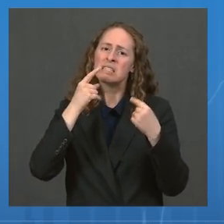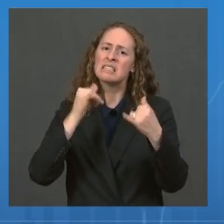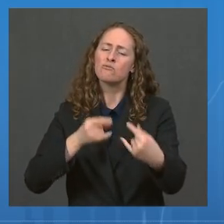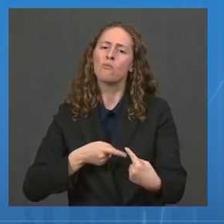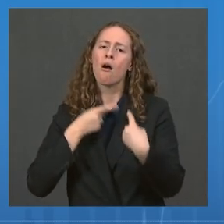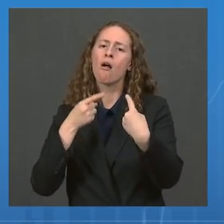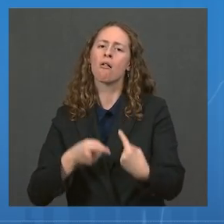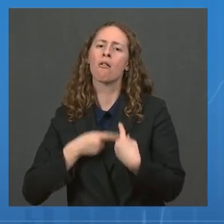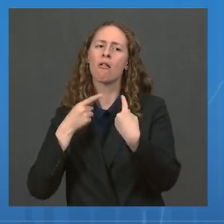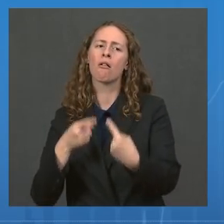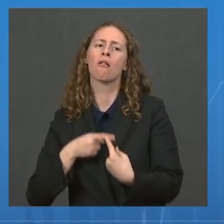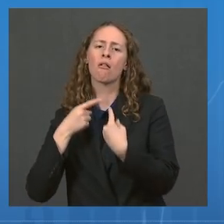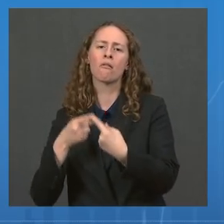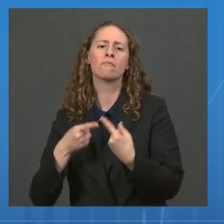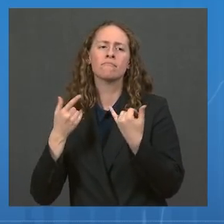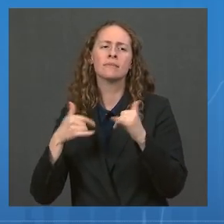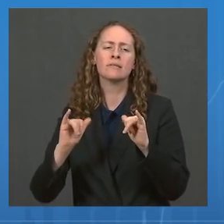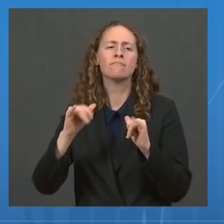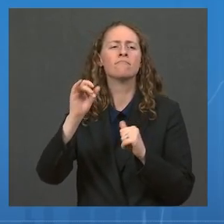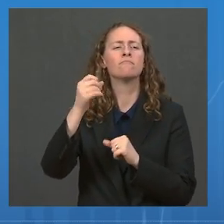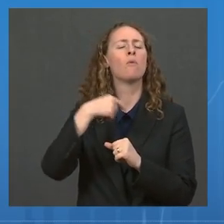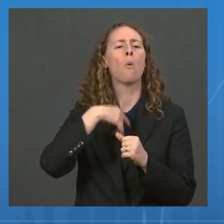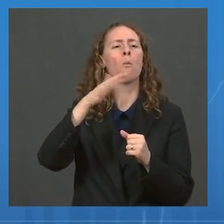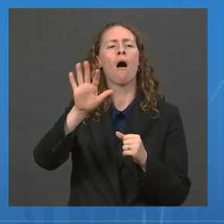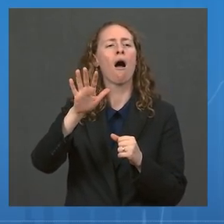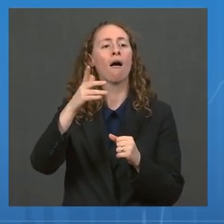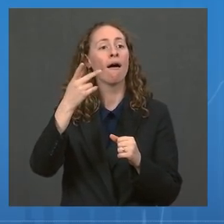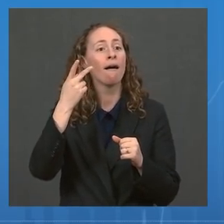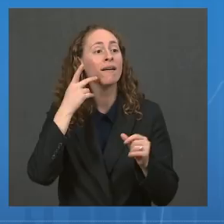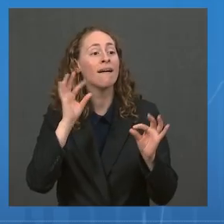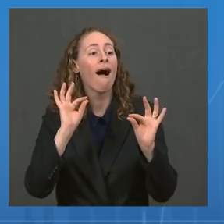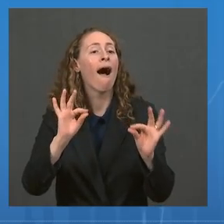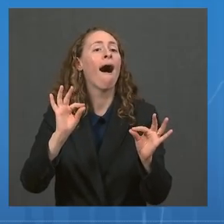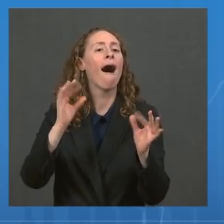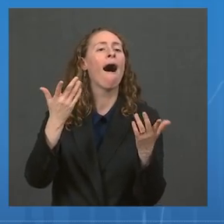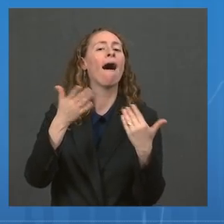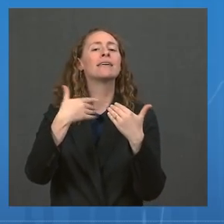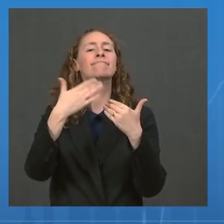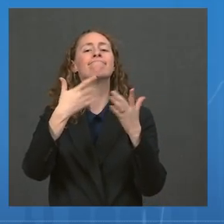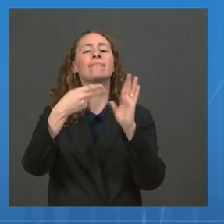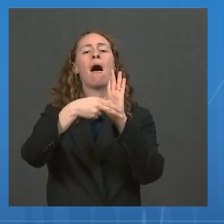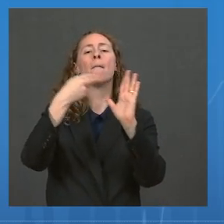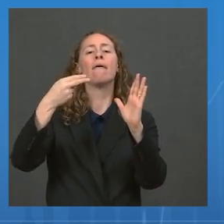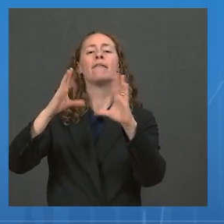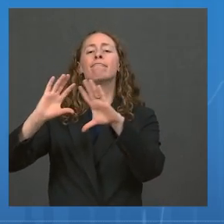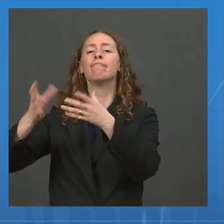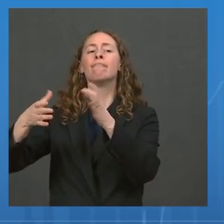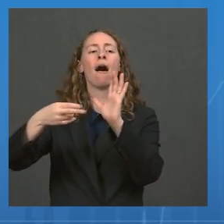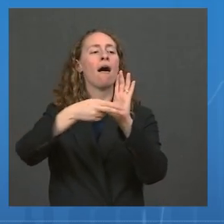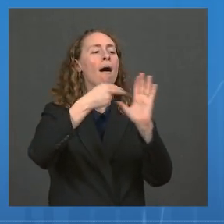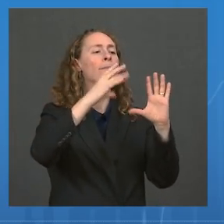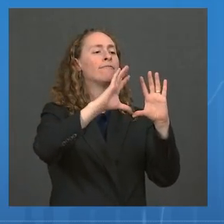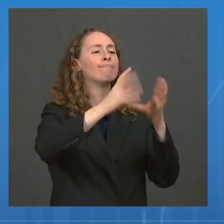so neatly break it up into: If you don't get into the hospital, all is well. It may not be the case.